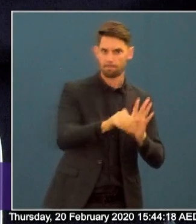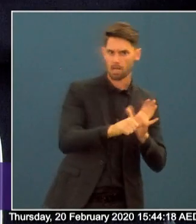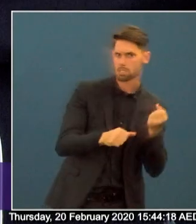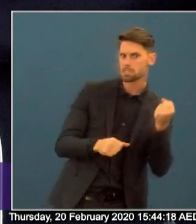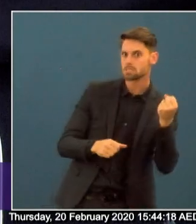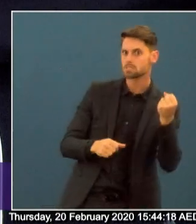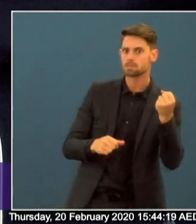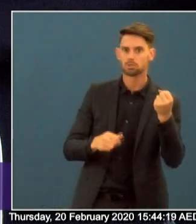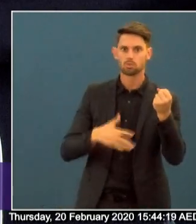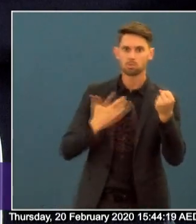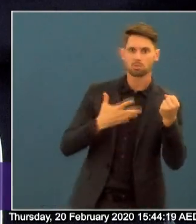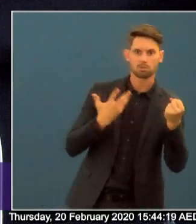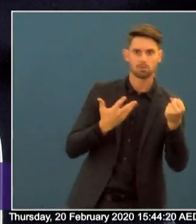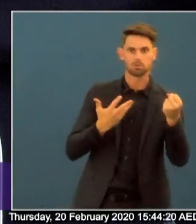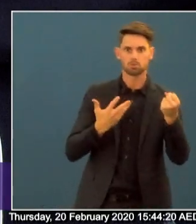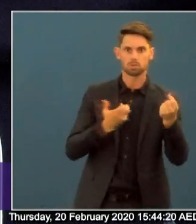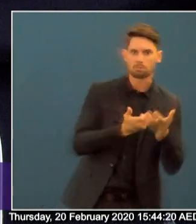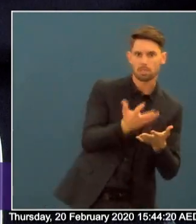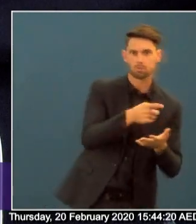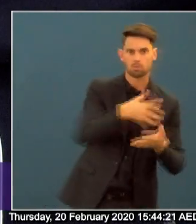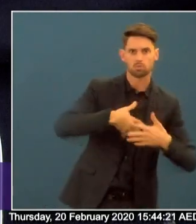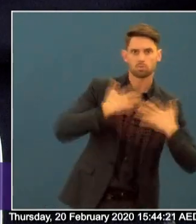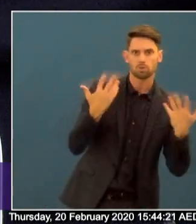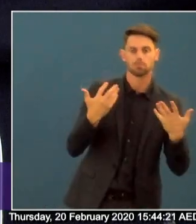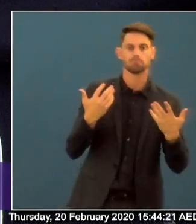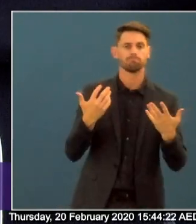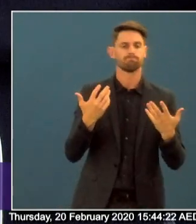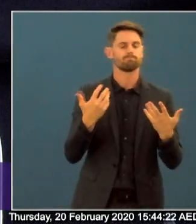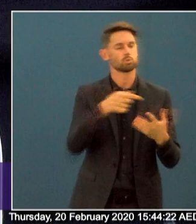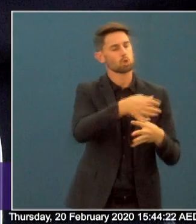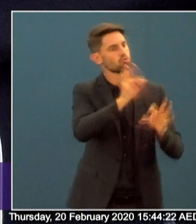And so they may not appreciate the value of the time and effort